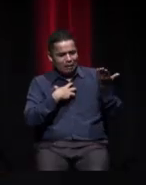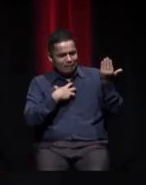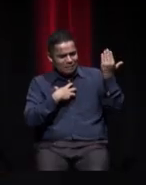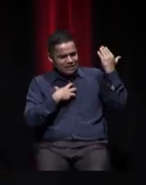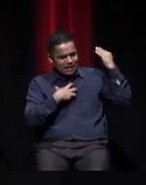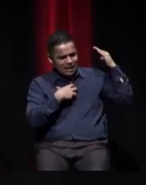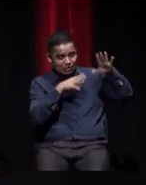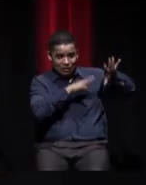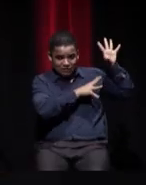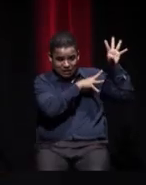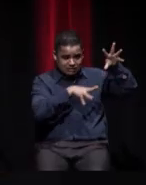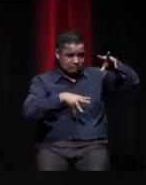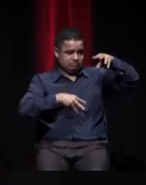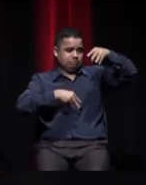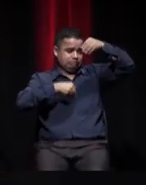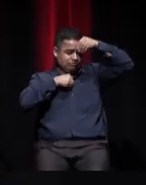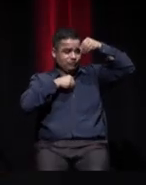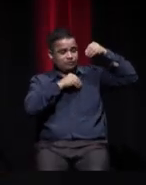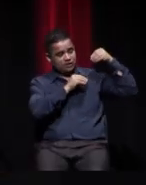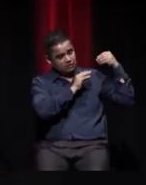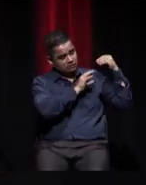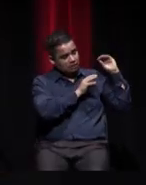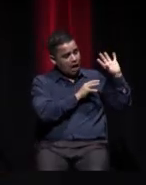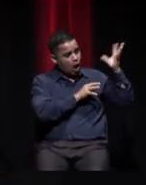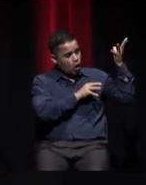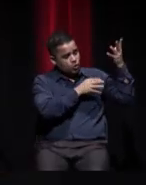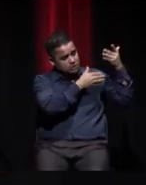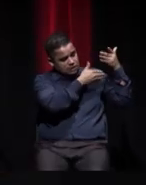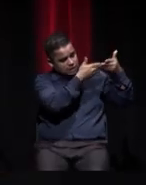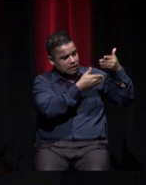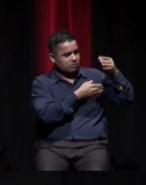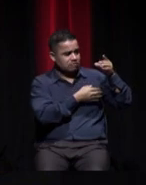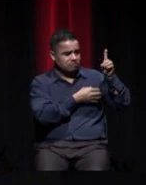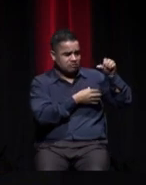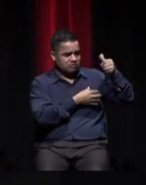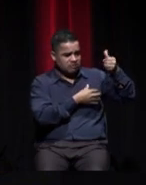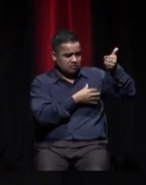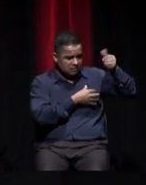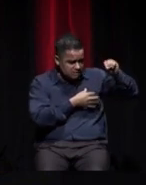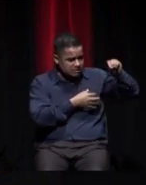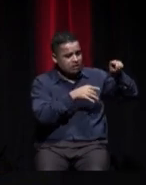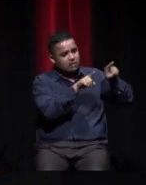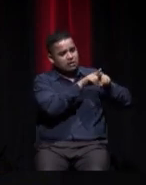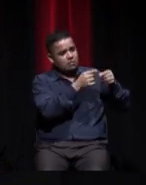of things that have been happening ever since the 1960s. And things that've happened more recently,